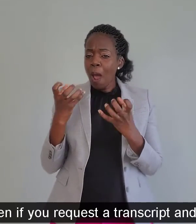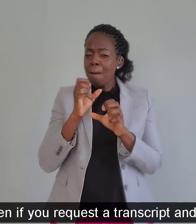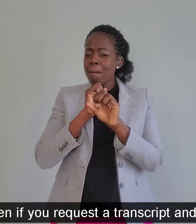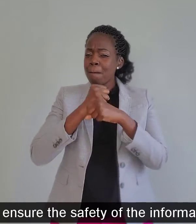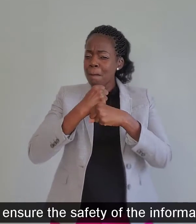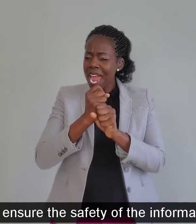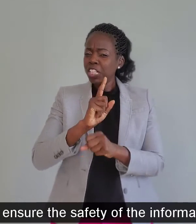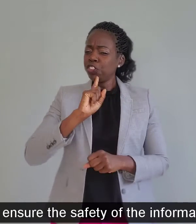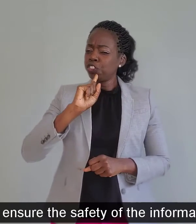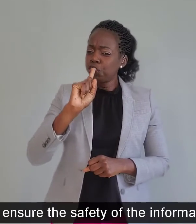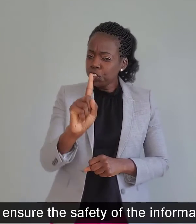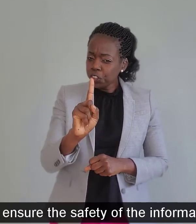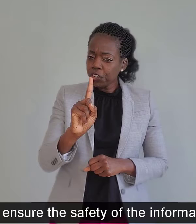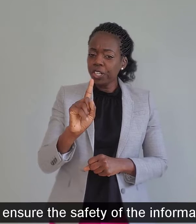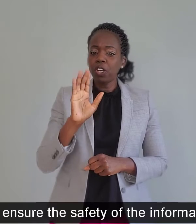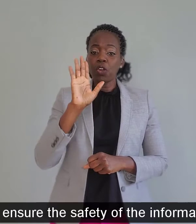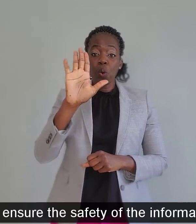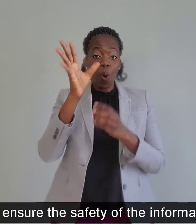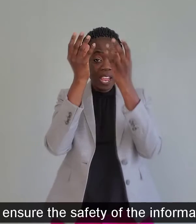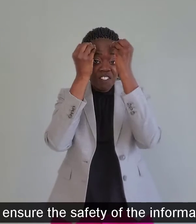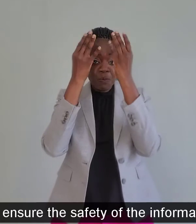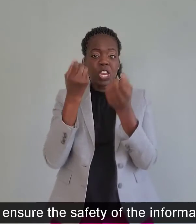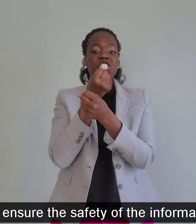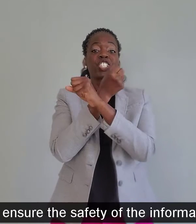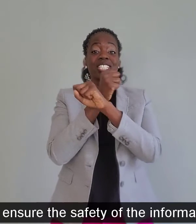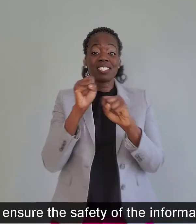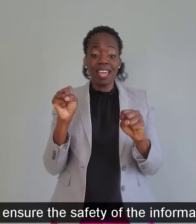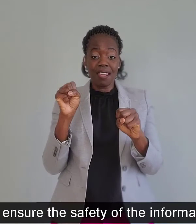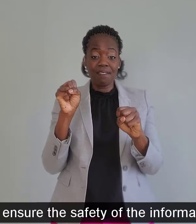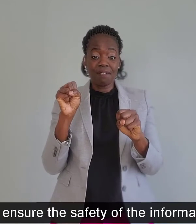to ensure the safety of the information,